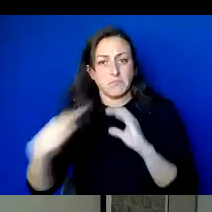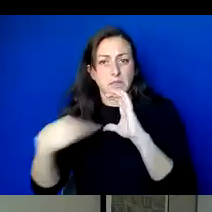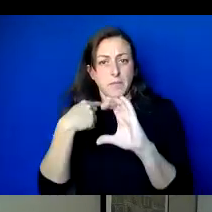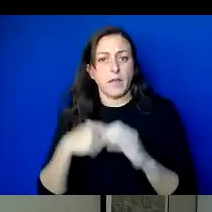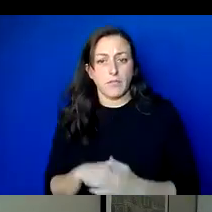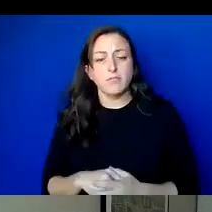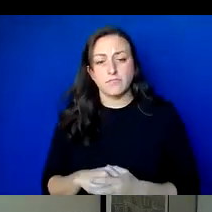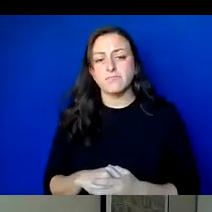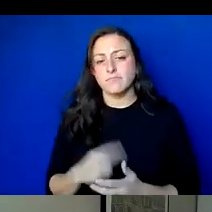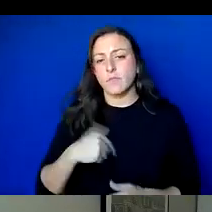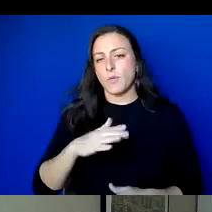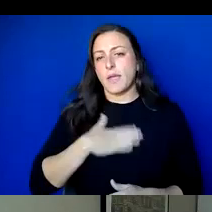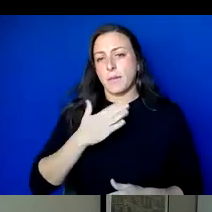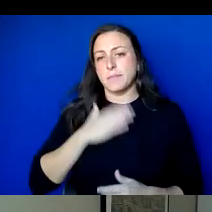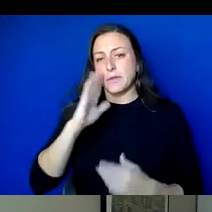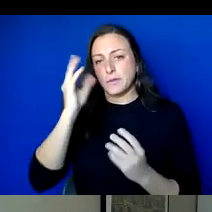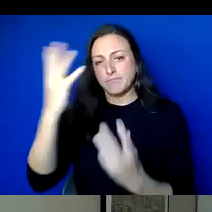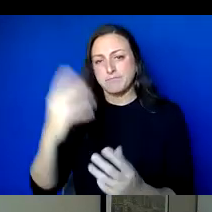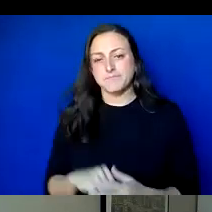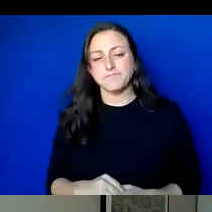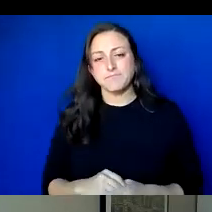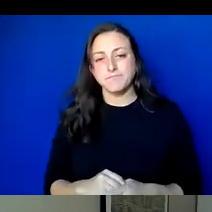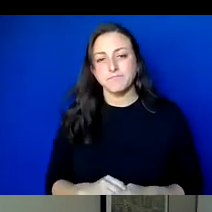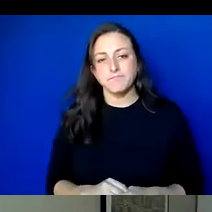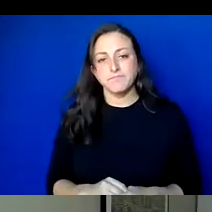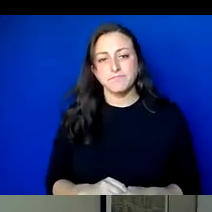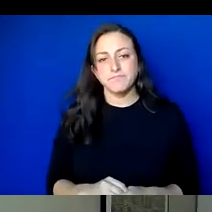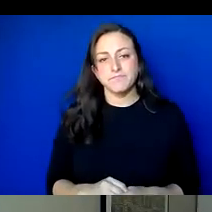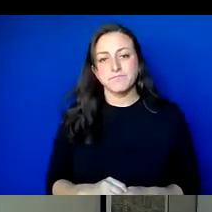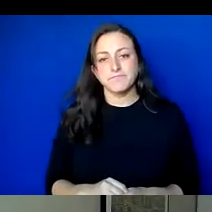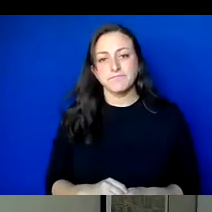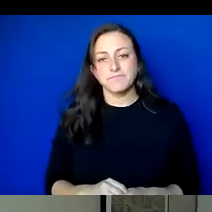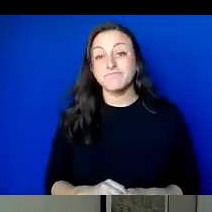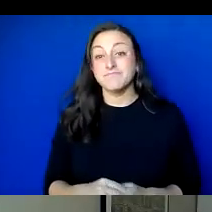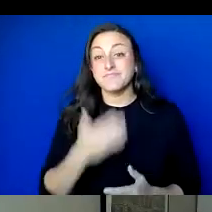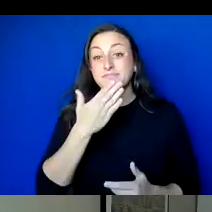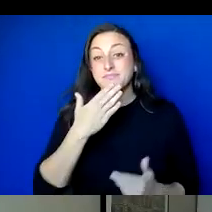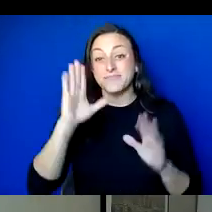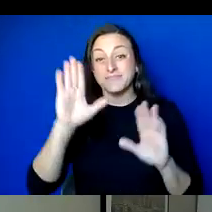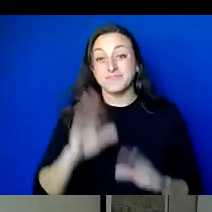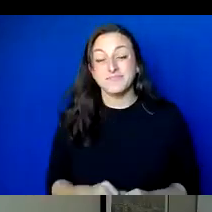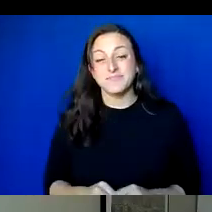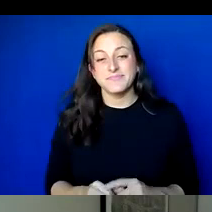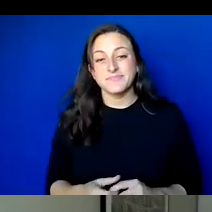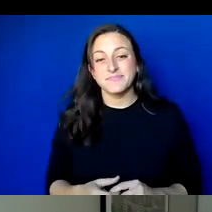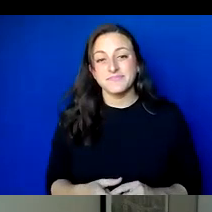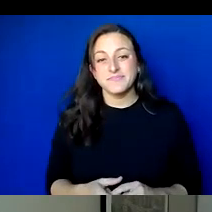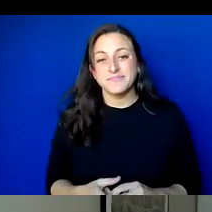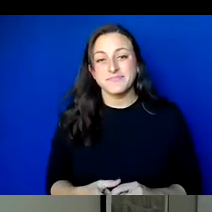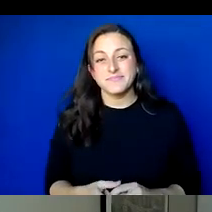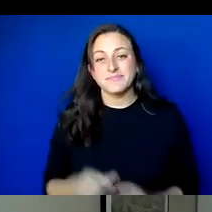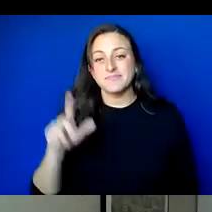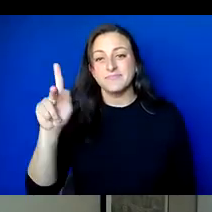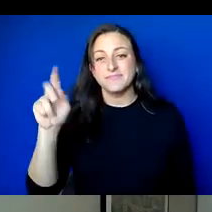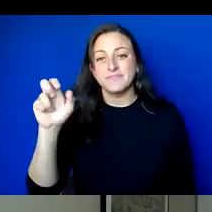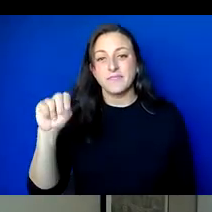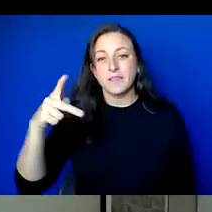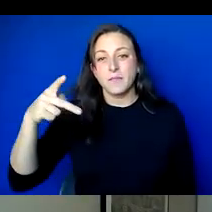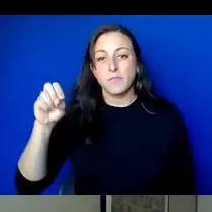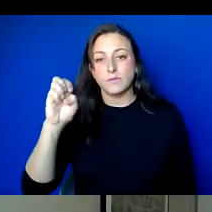happy to follow up with you on that. Let’s see. Great, all right. Kim Posey.